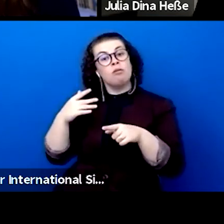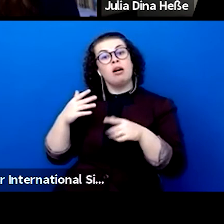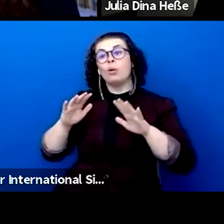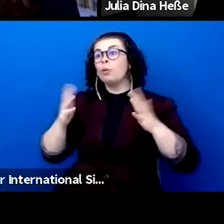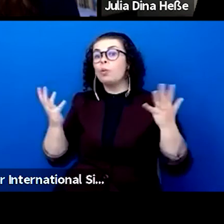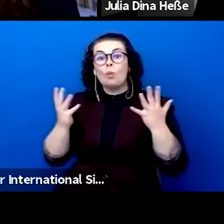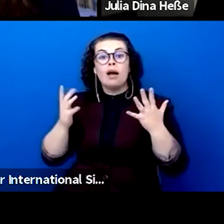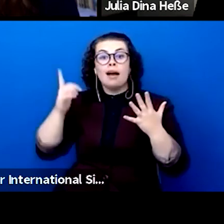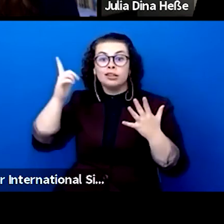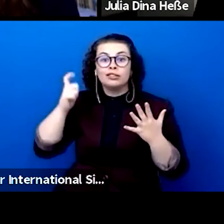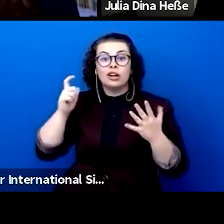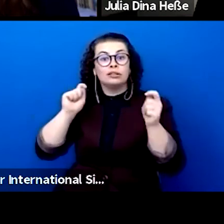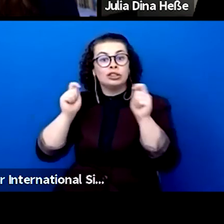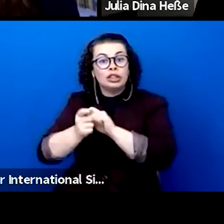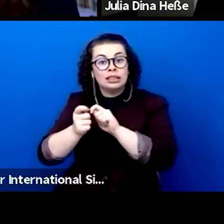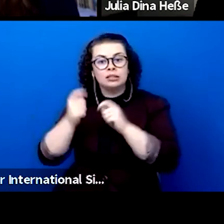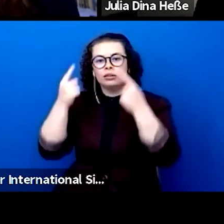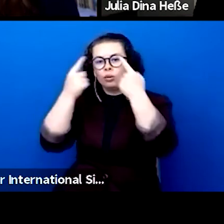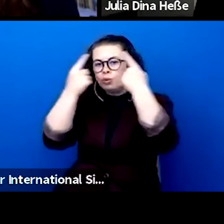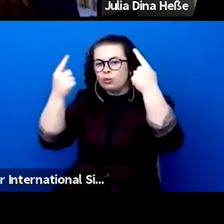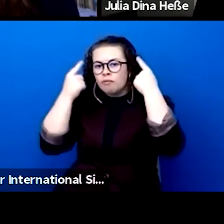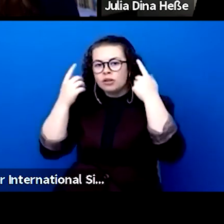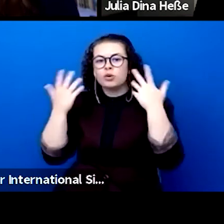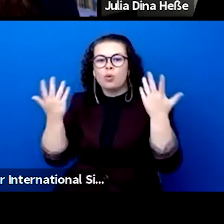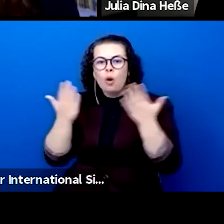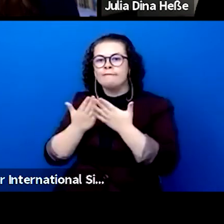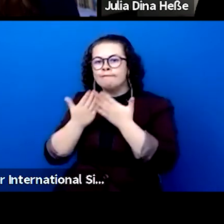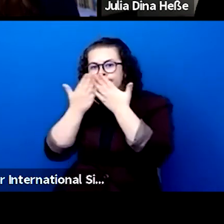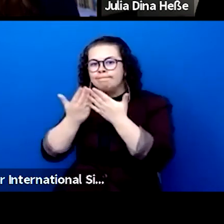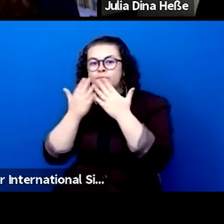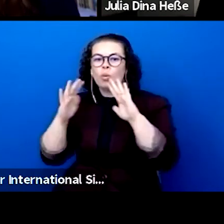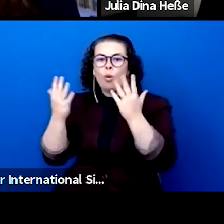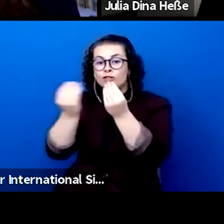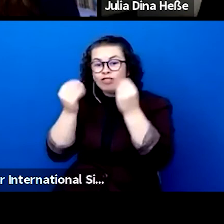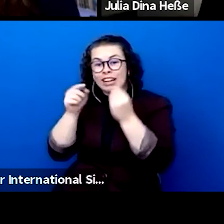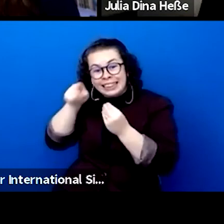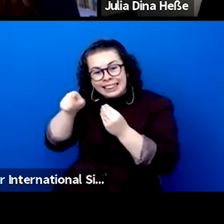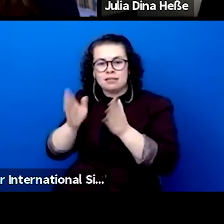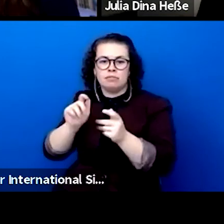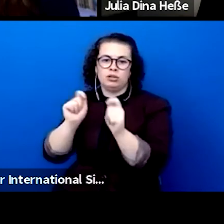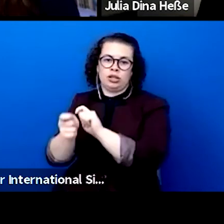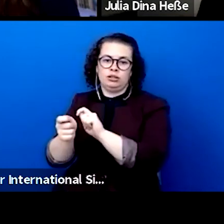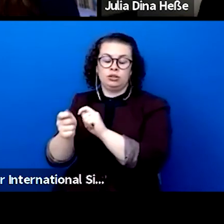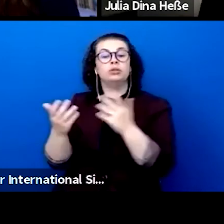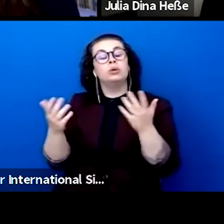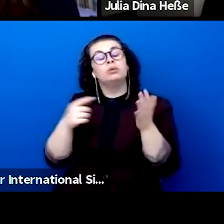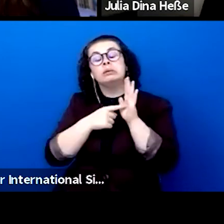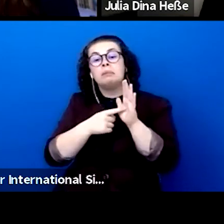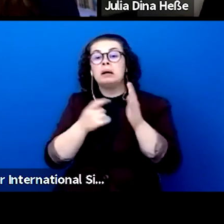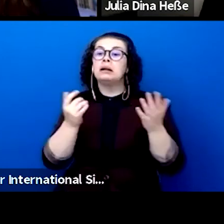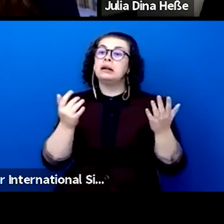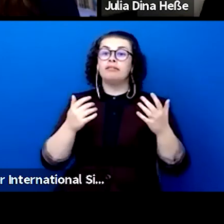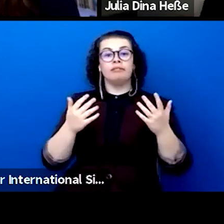other people have access to writers workshops, to director seminars and to actor schools,